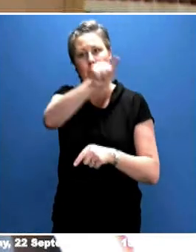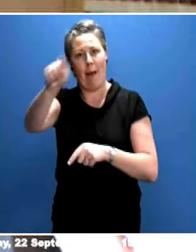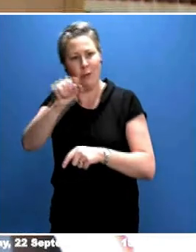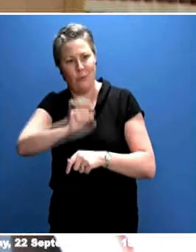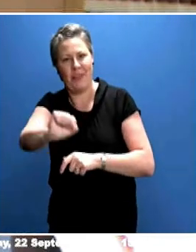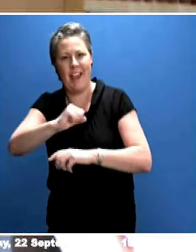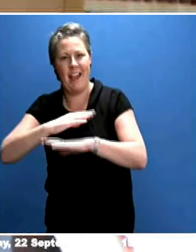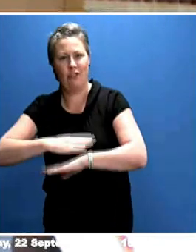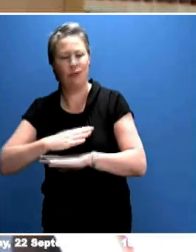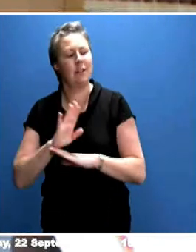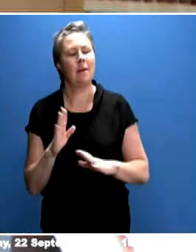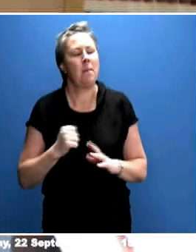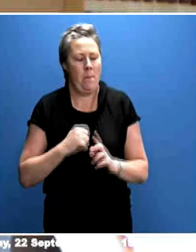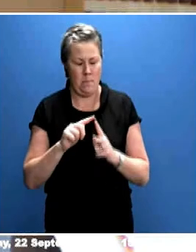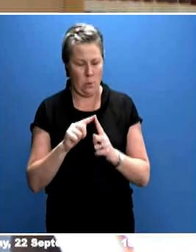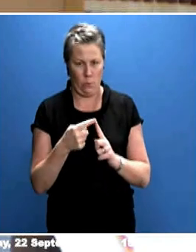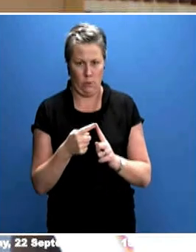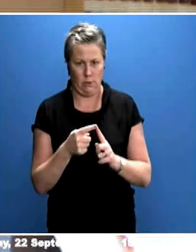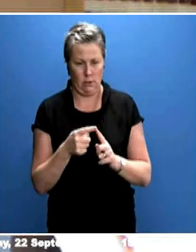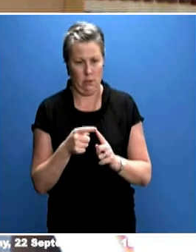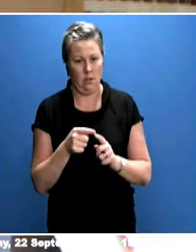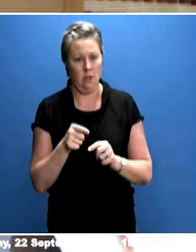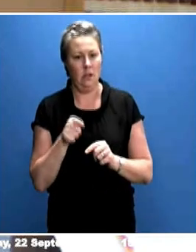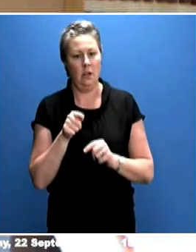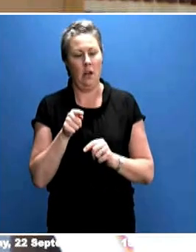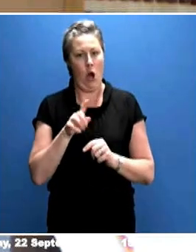My point is, this is not something that's unique to the Secure